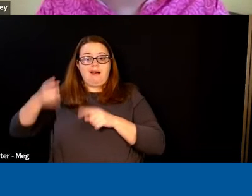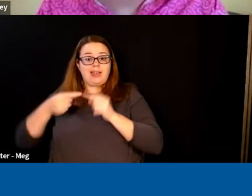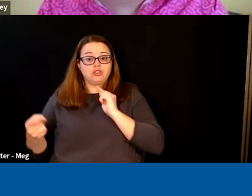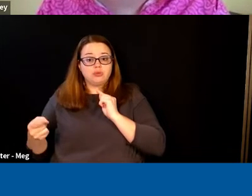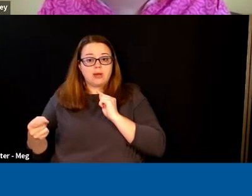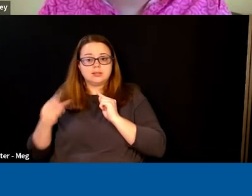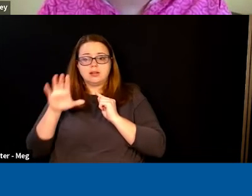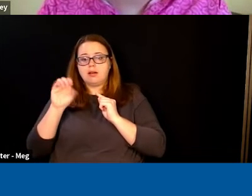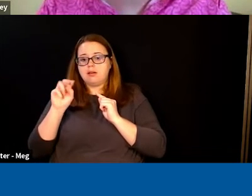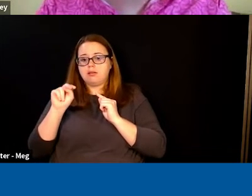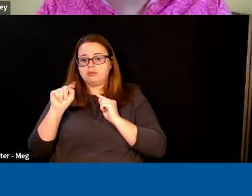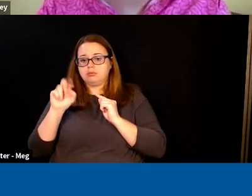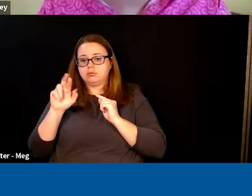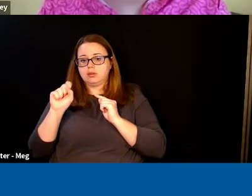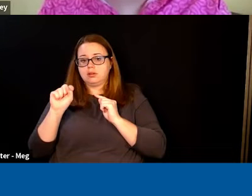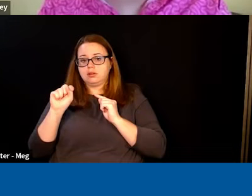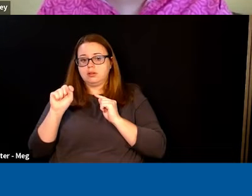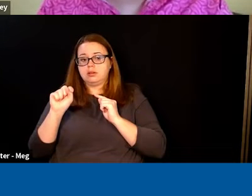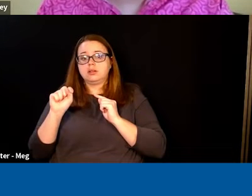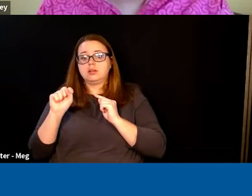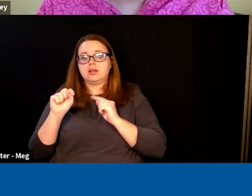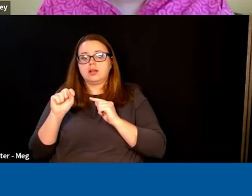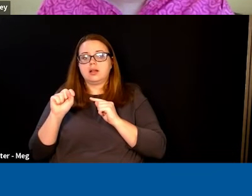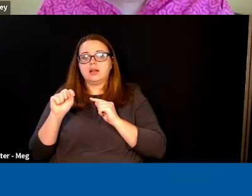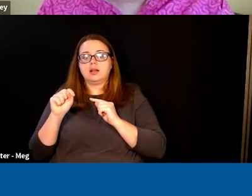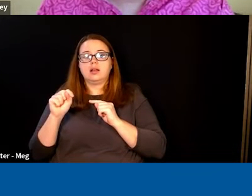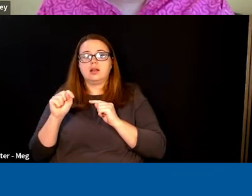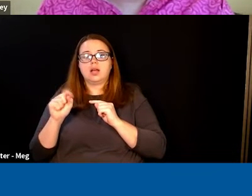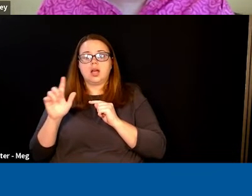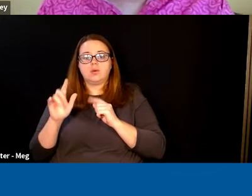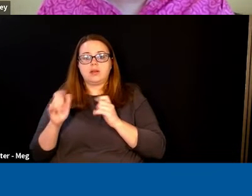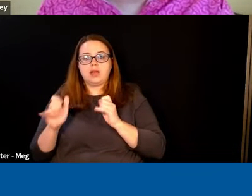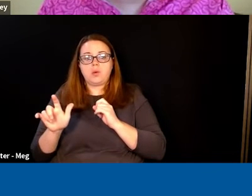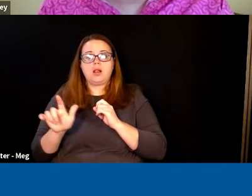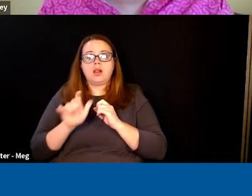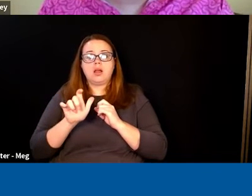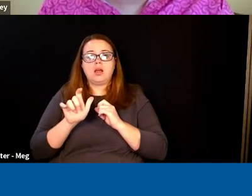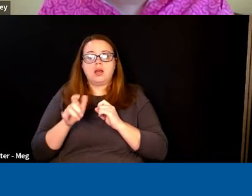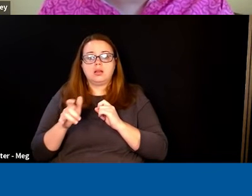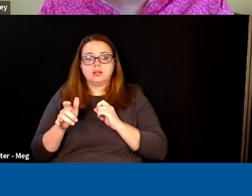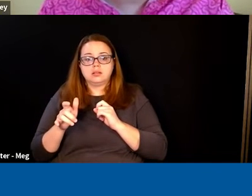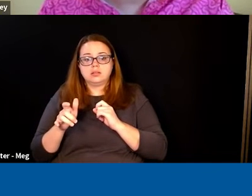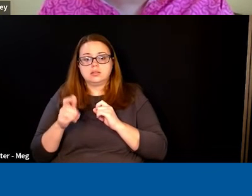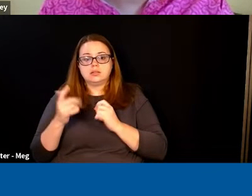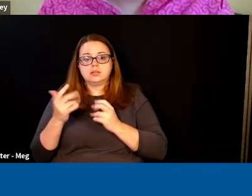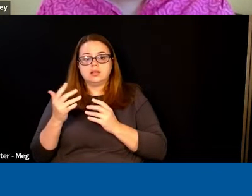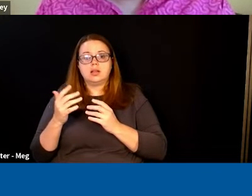and I'm going to shift now into that, all right, taking a sec for it to apply,